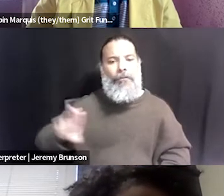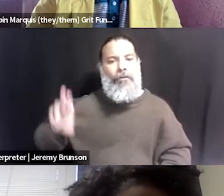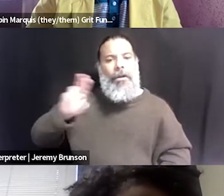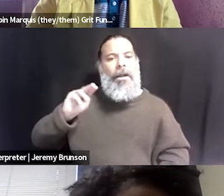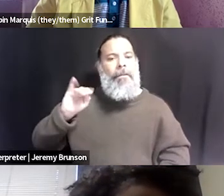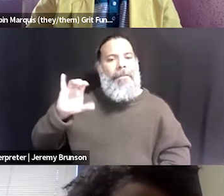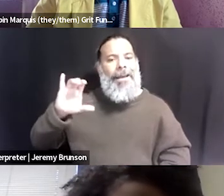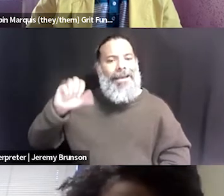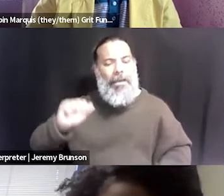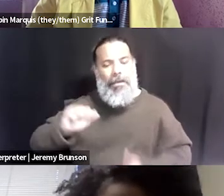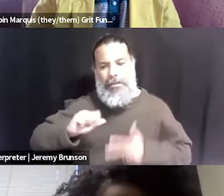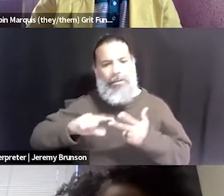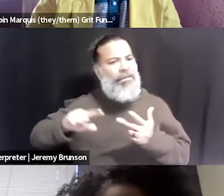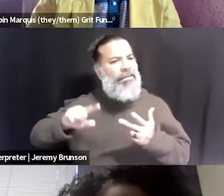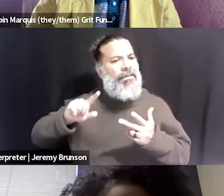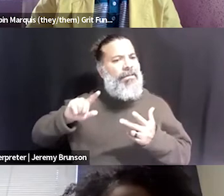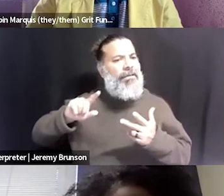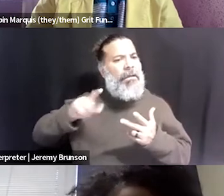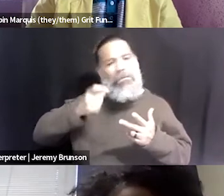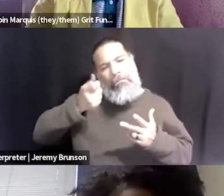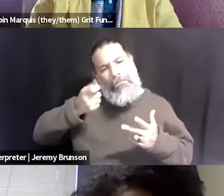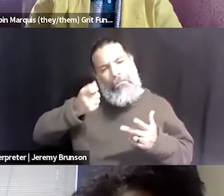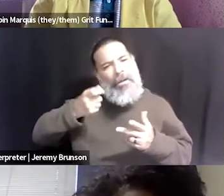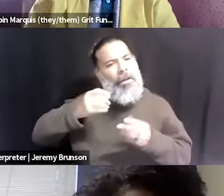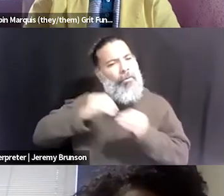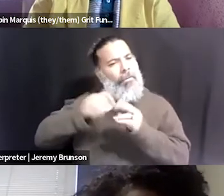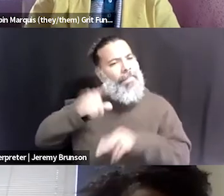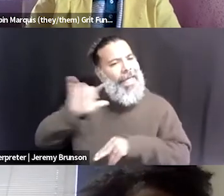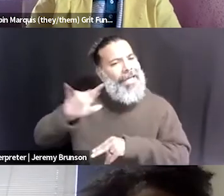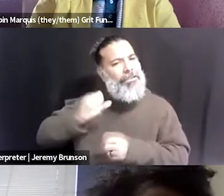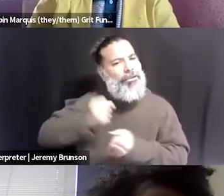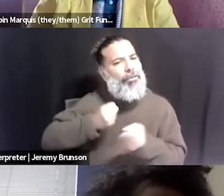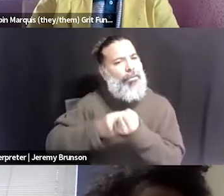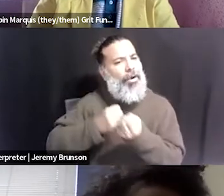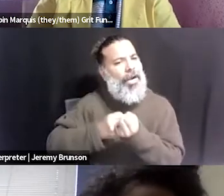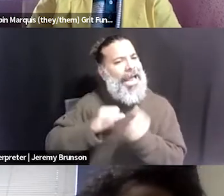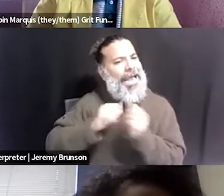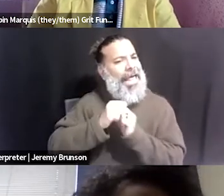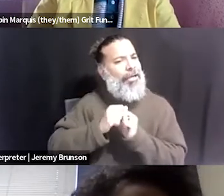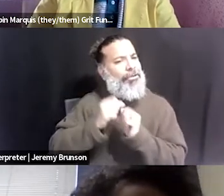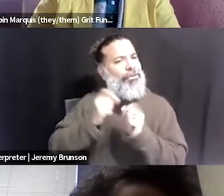what did, a little bit more what the support looked like and how did you solicit that support,